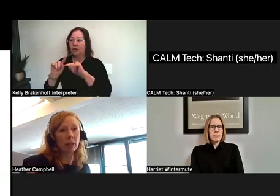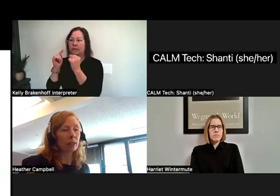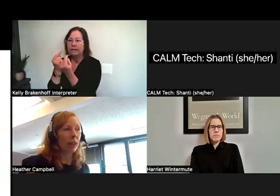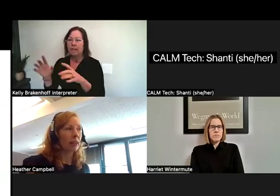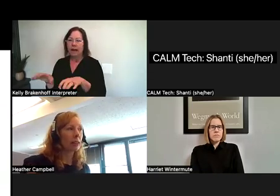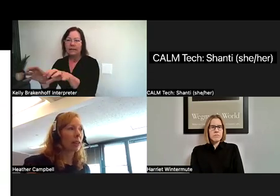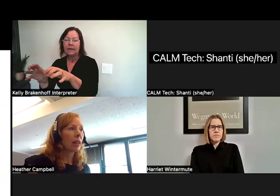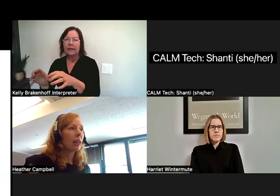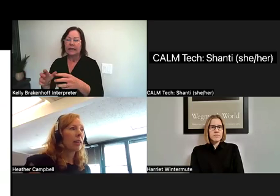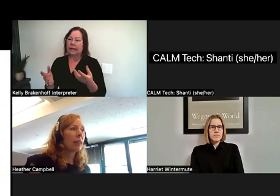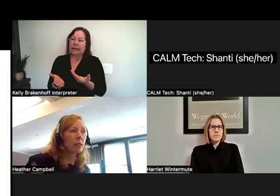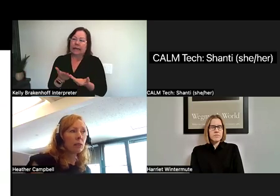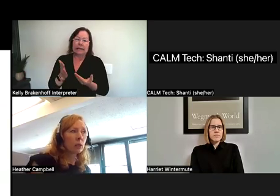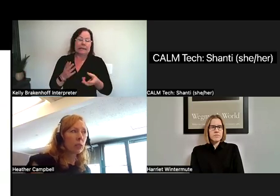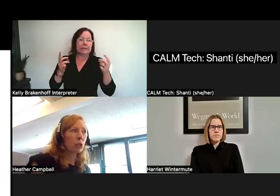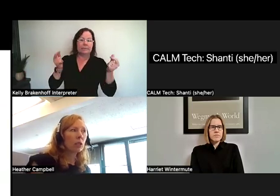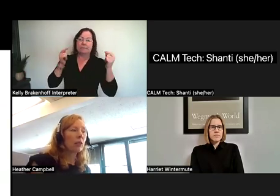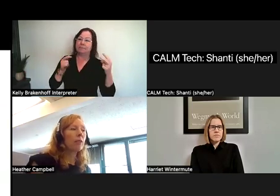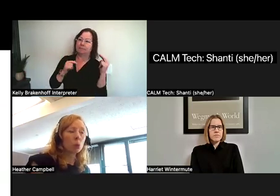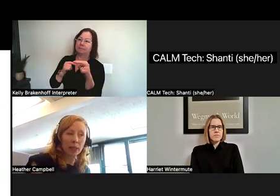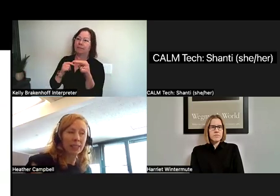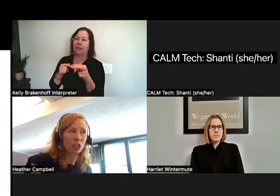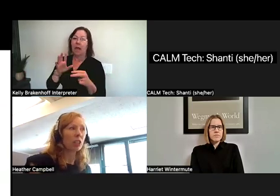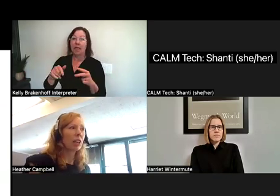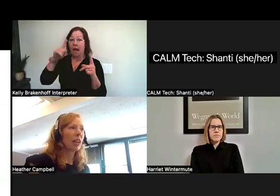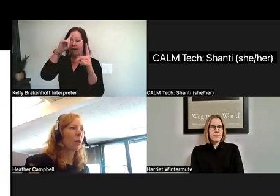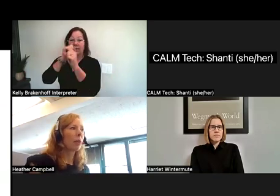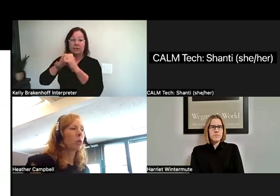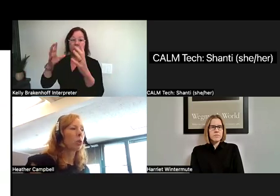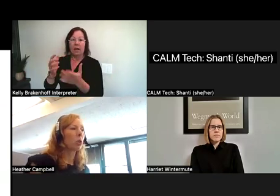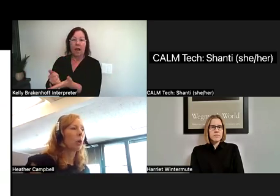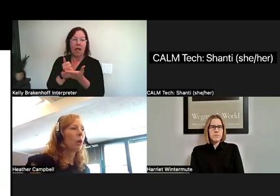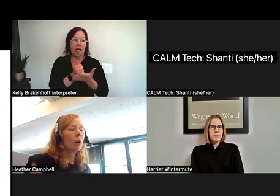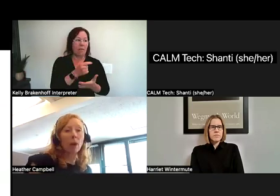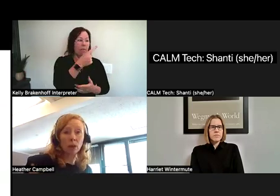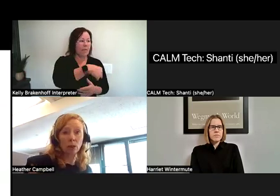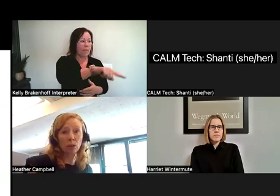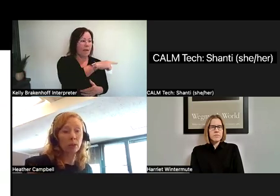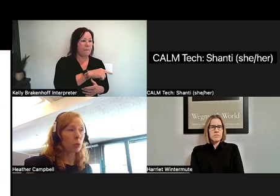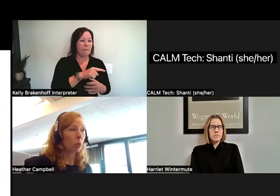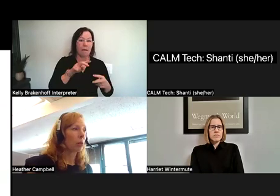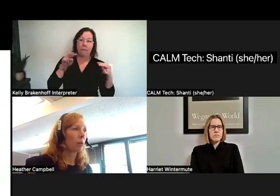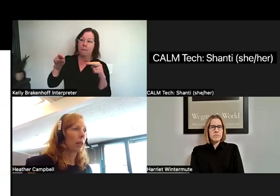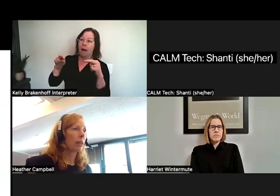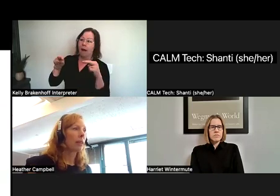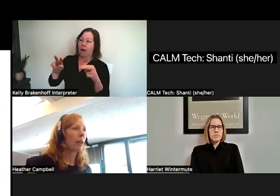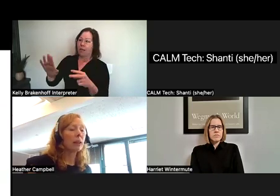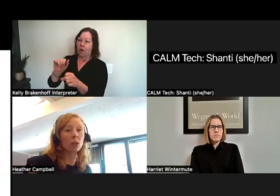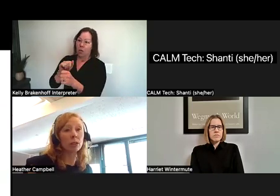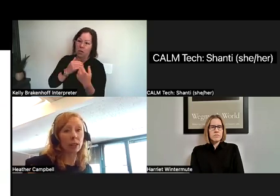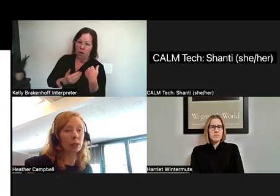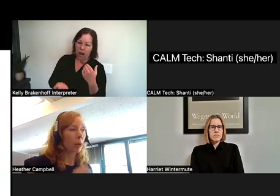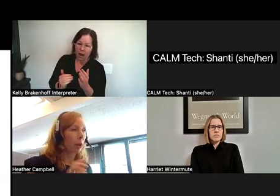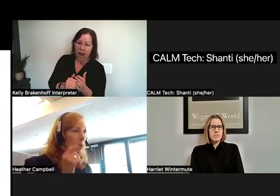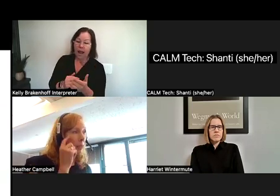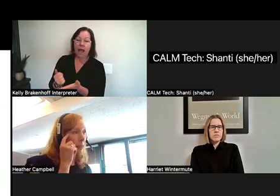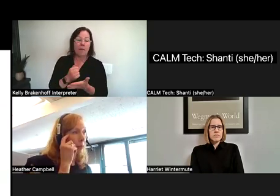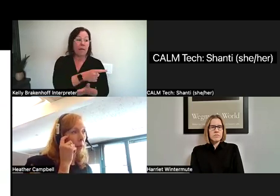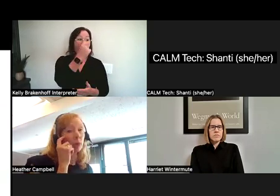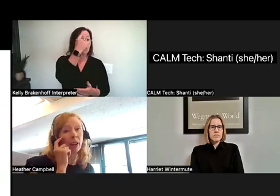a glance. This visualization can help them to monitor their teams' workloads provides